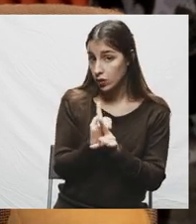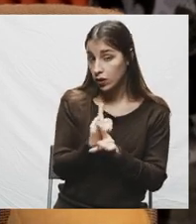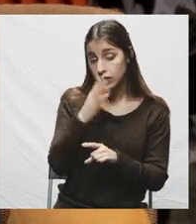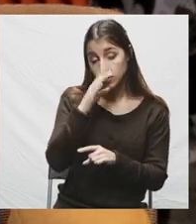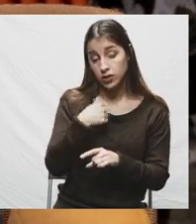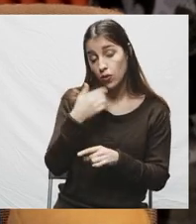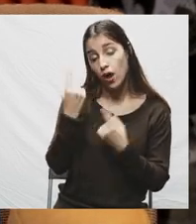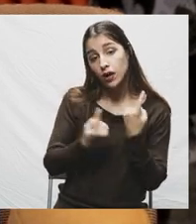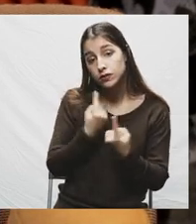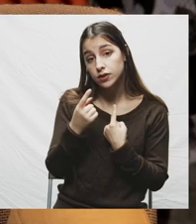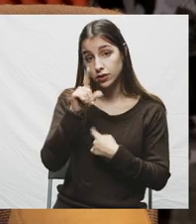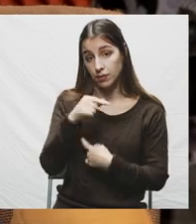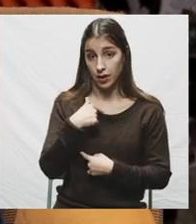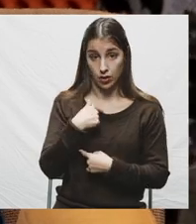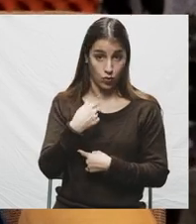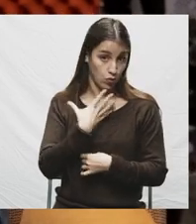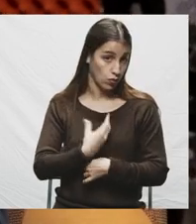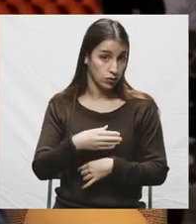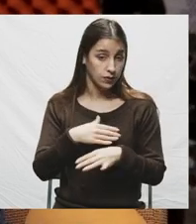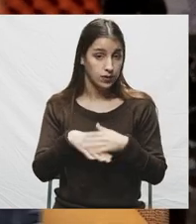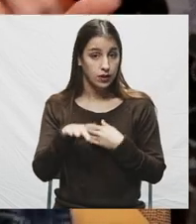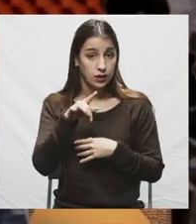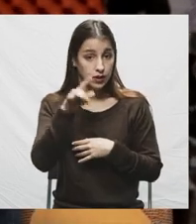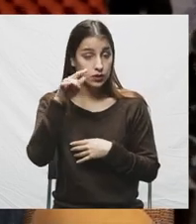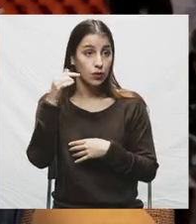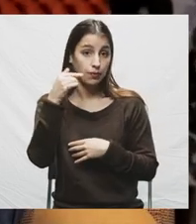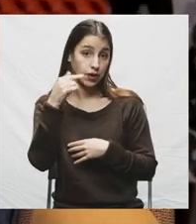if sometimes, which is something I do a lot and really enjoy doing, it has less...